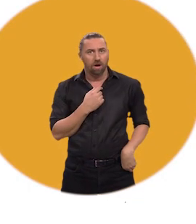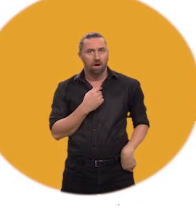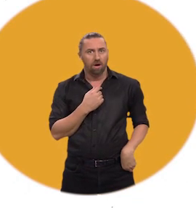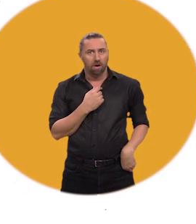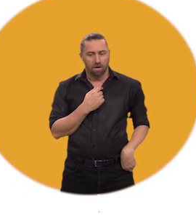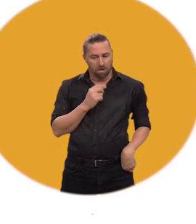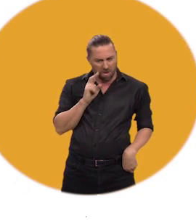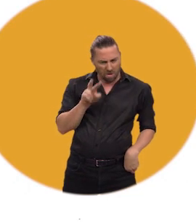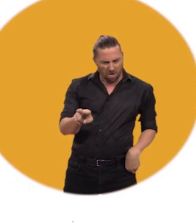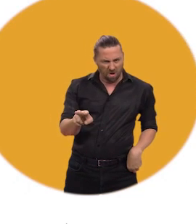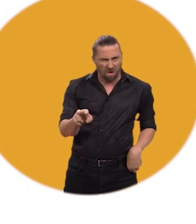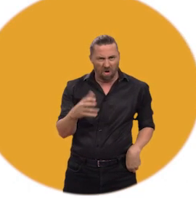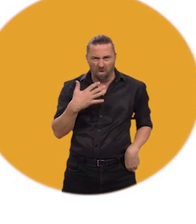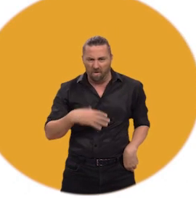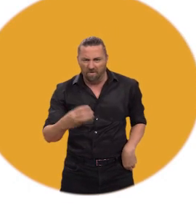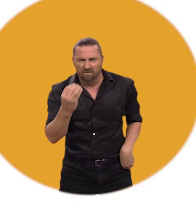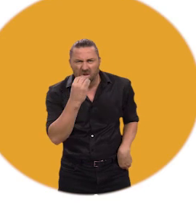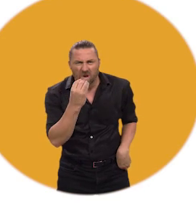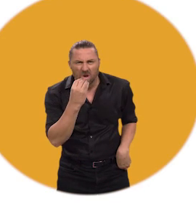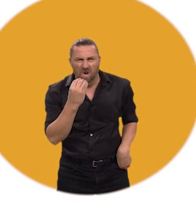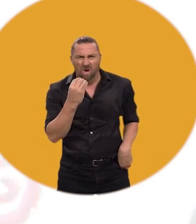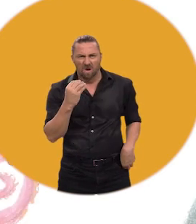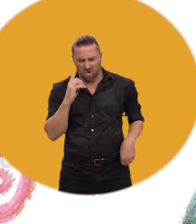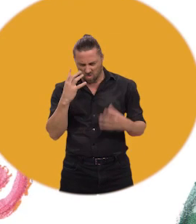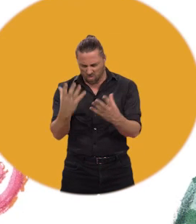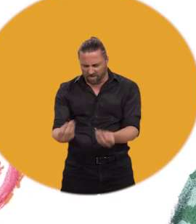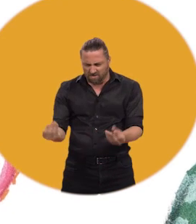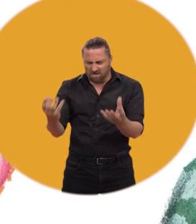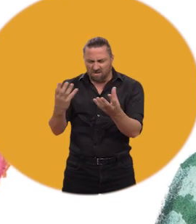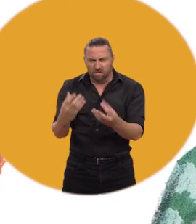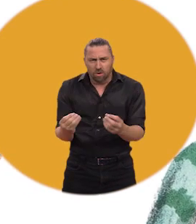It looks hungry, wet, and cold.